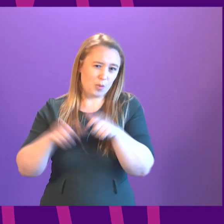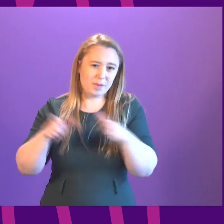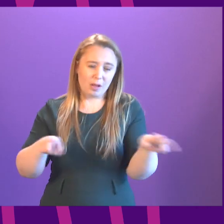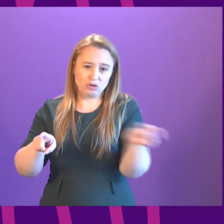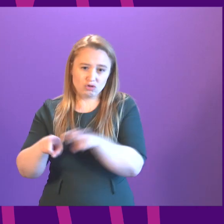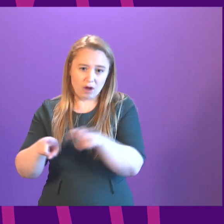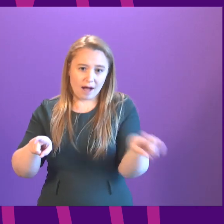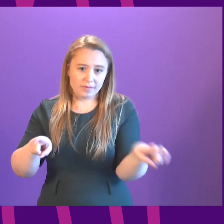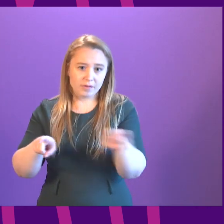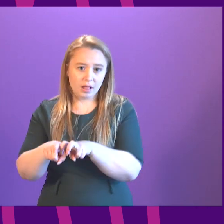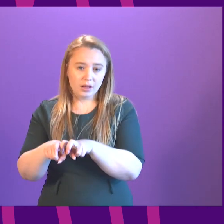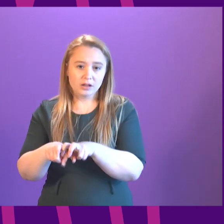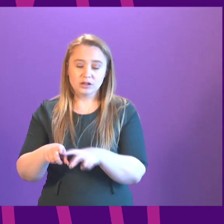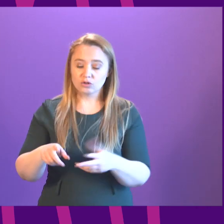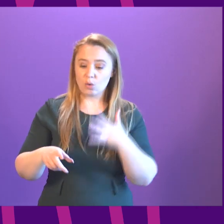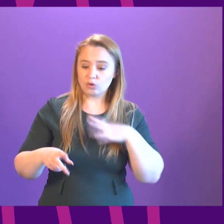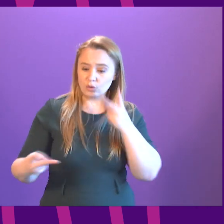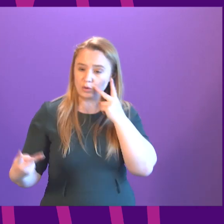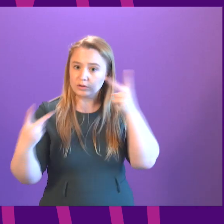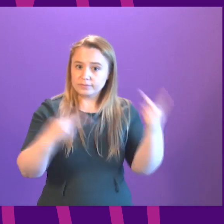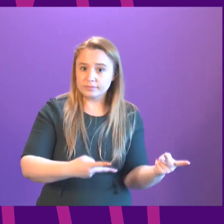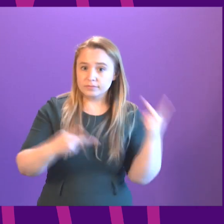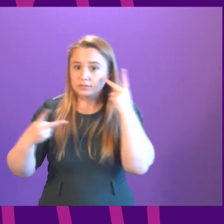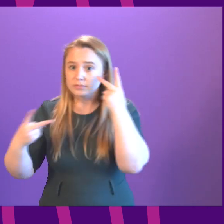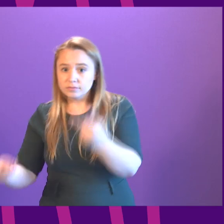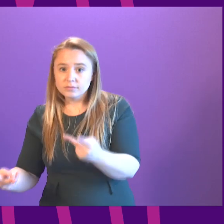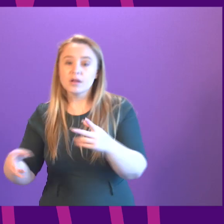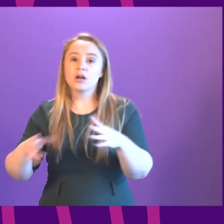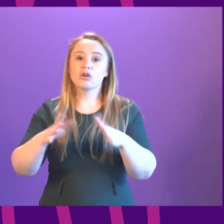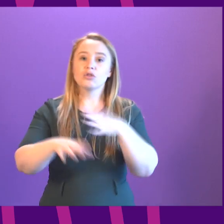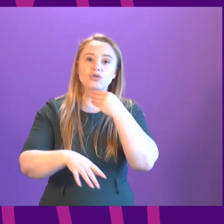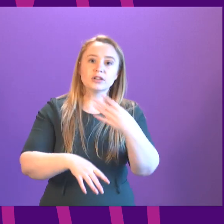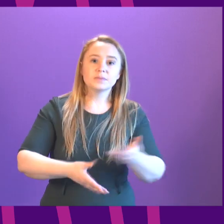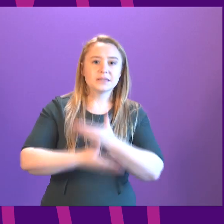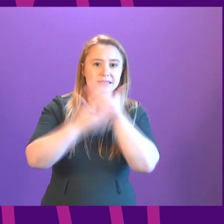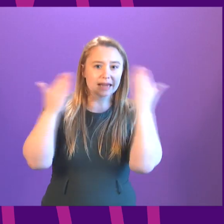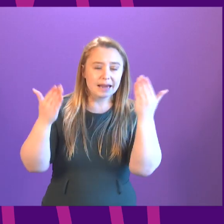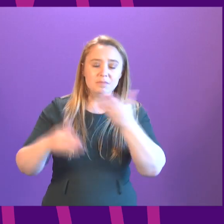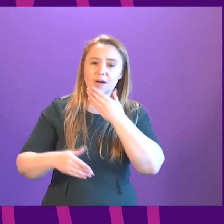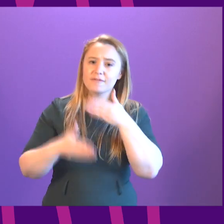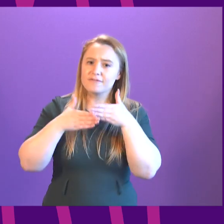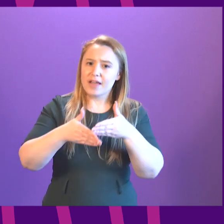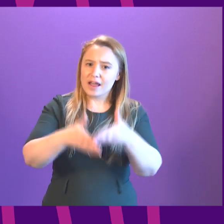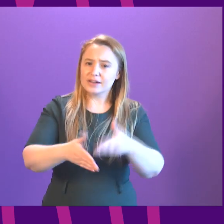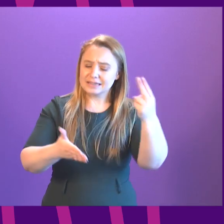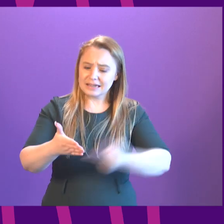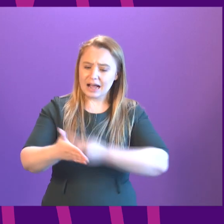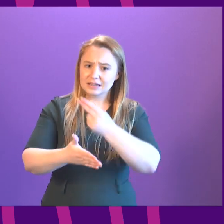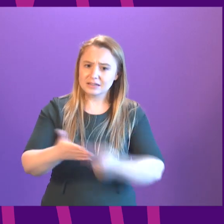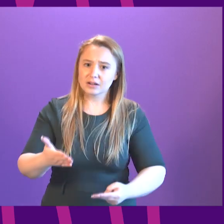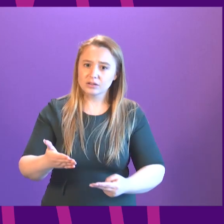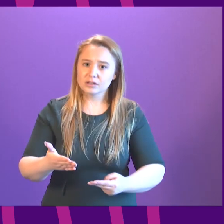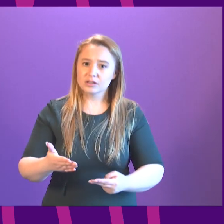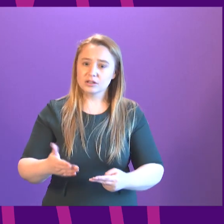will be denied the same opportunity as everyone else is getting to spend Christmas day together. A number of my island constituents, as well as a number of my mainland constituents, have